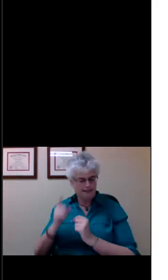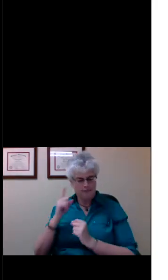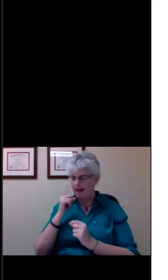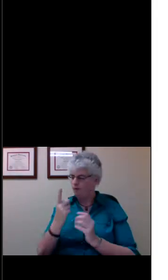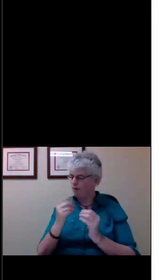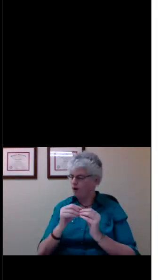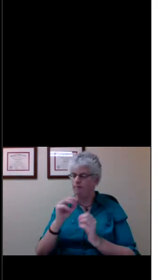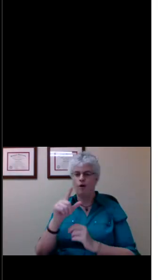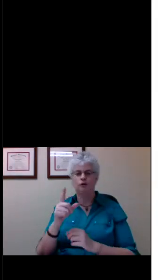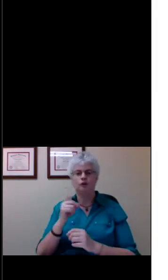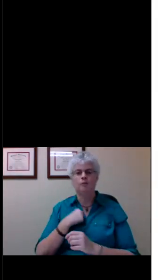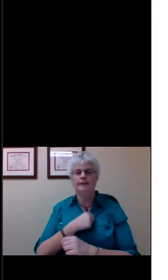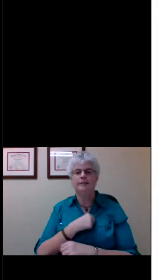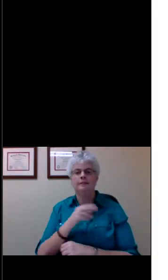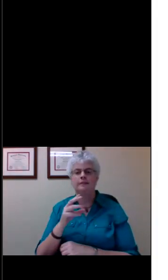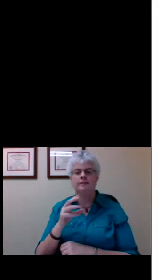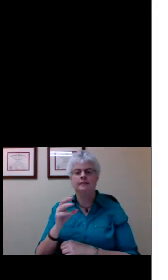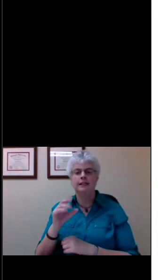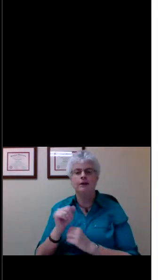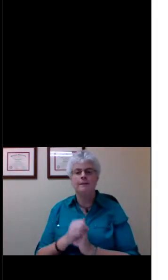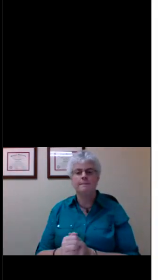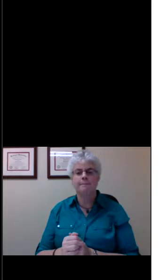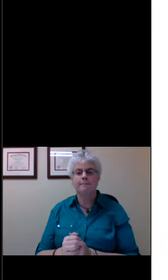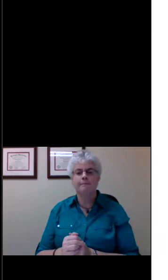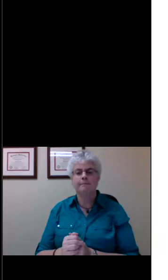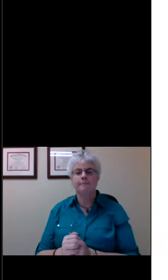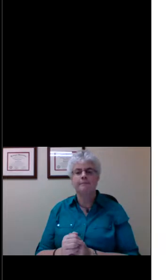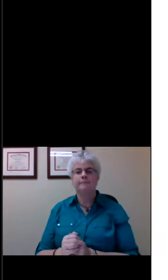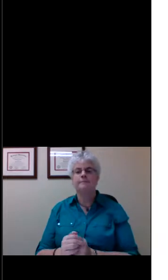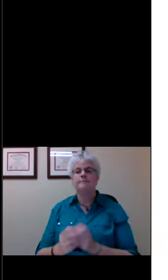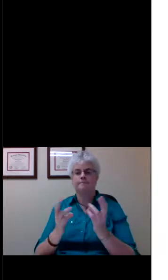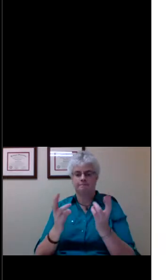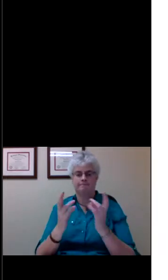Okay, I think we have one more poll. Cierra: Okay, yeah, yes we do.